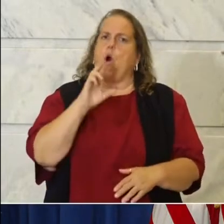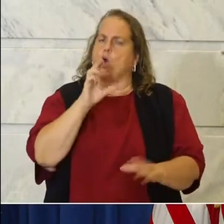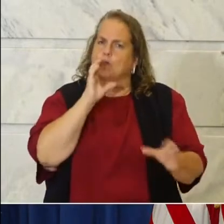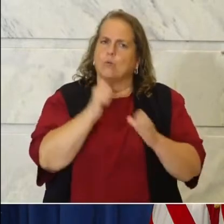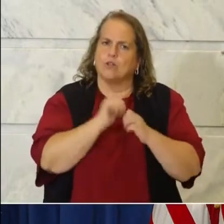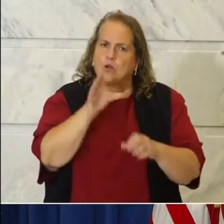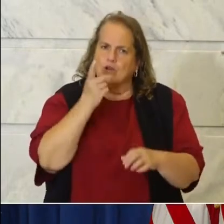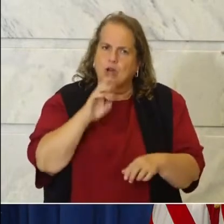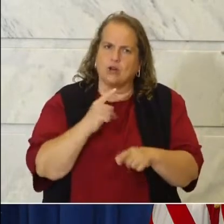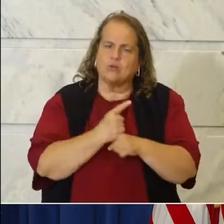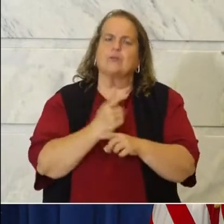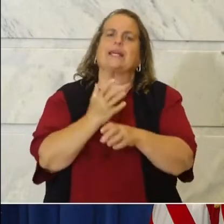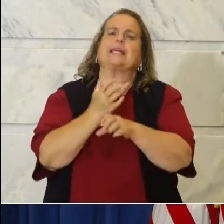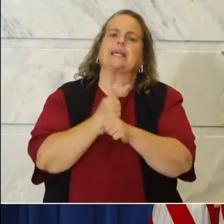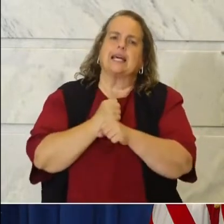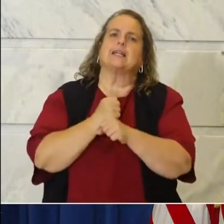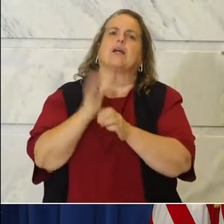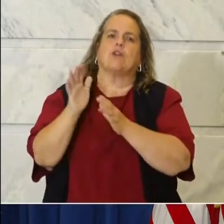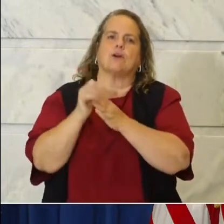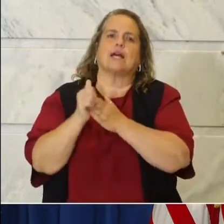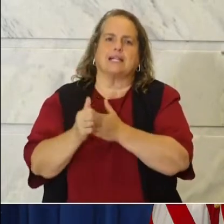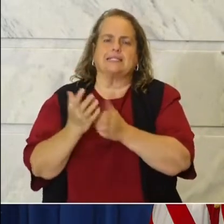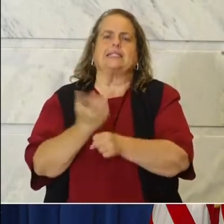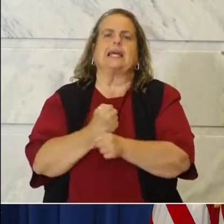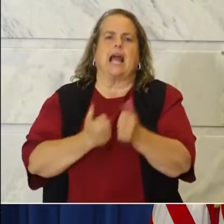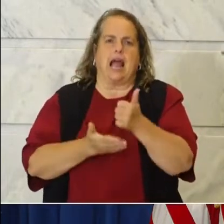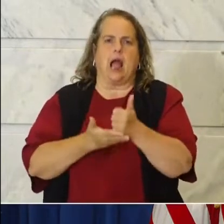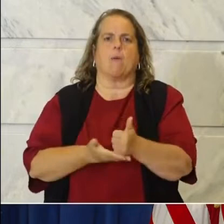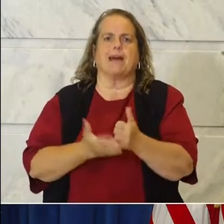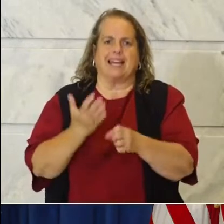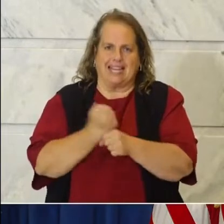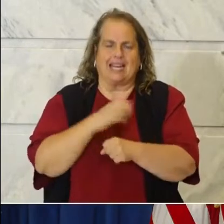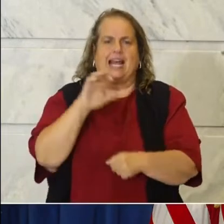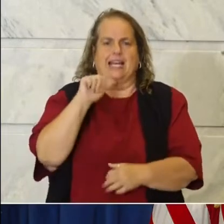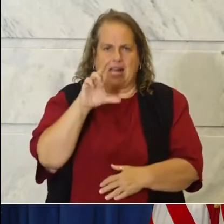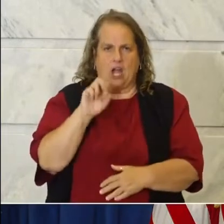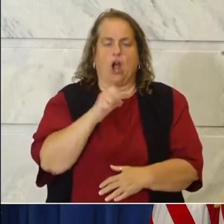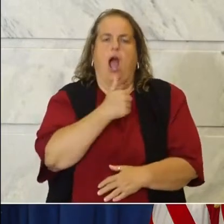their guidance, you need to be able to go get care. The hospitals are much